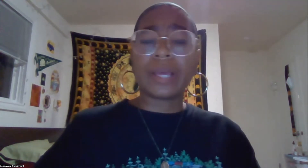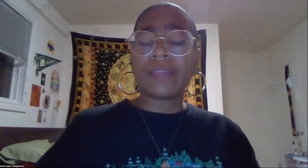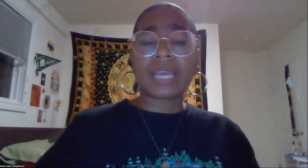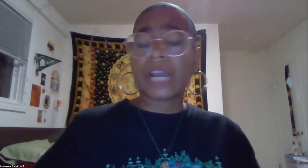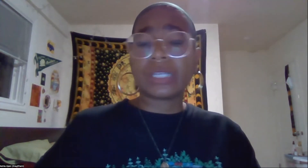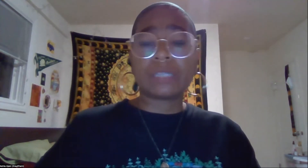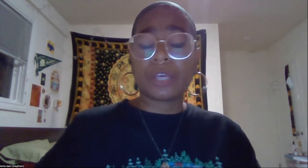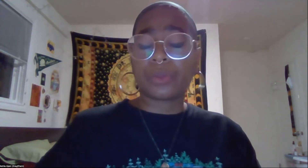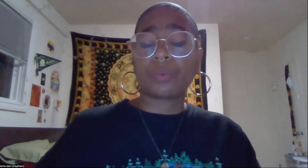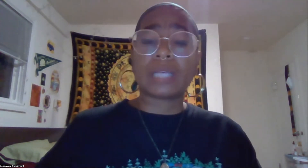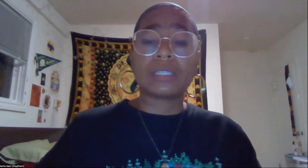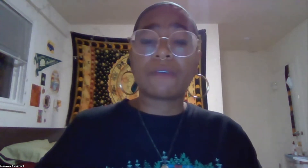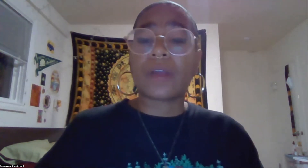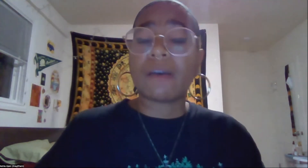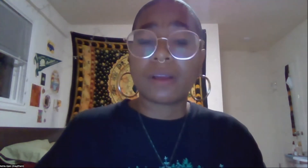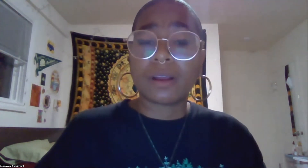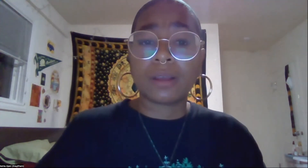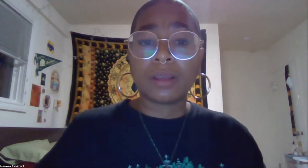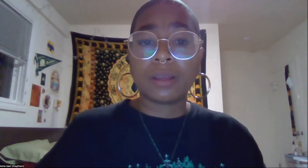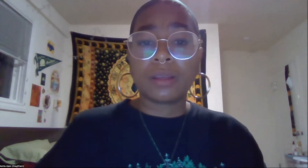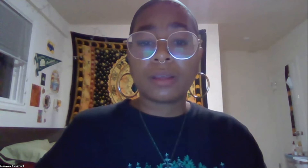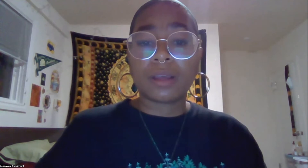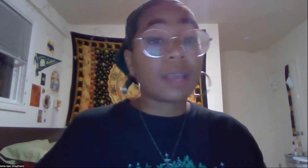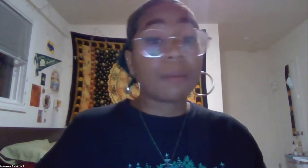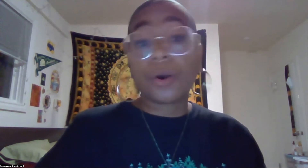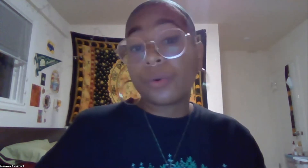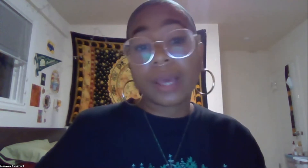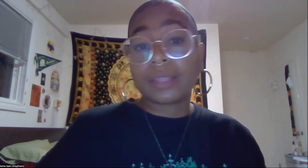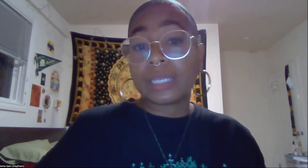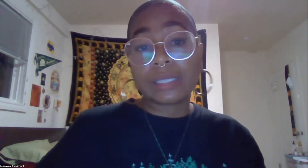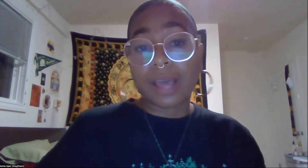that carries me through the rest of forever. I am owed at least that.